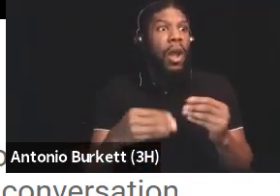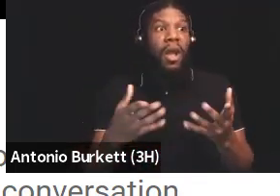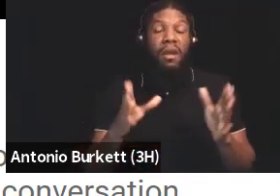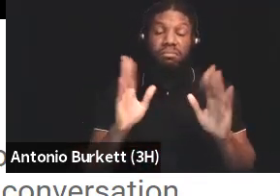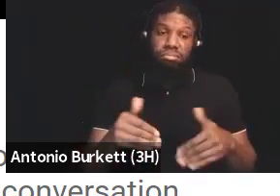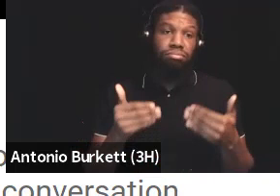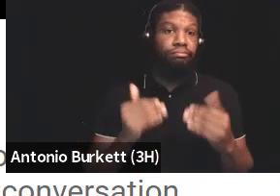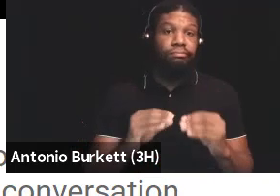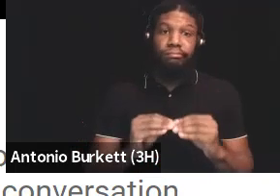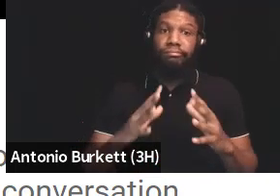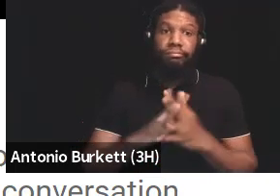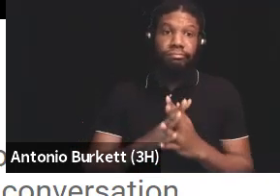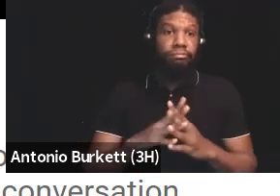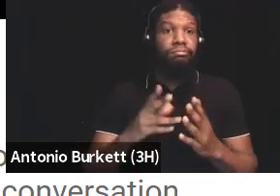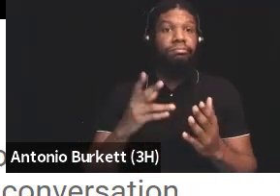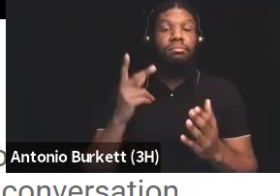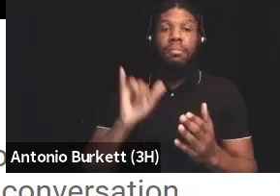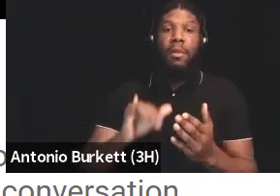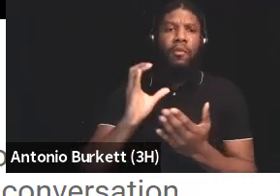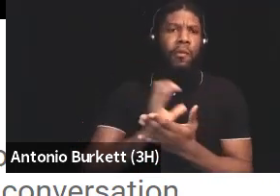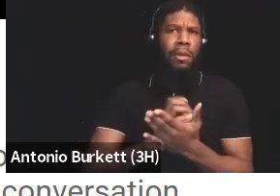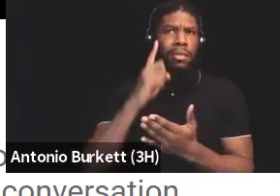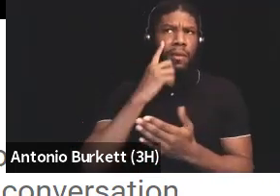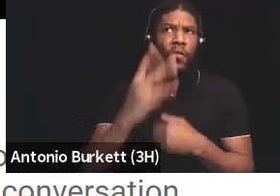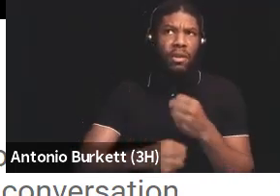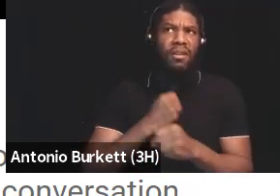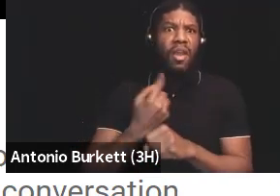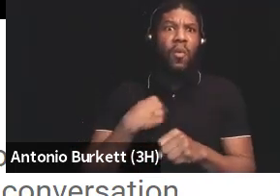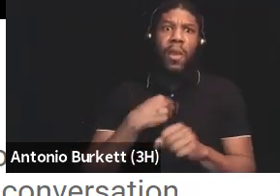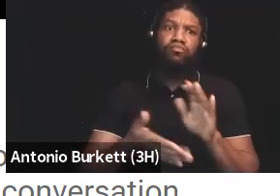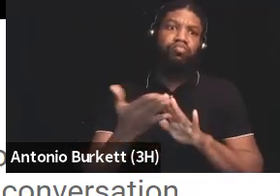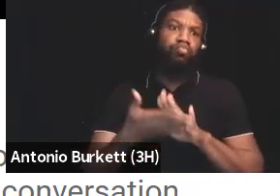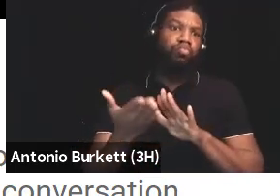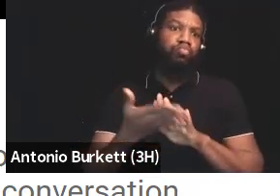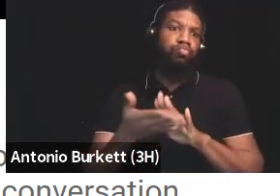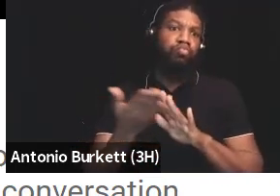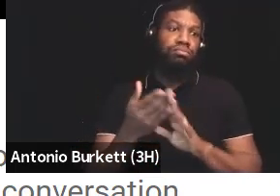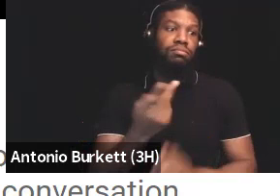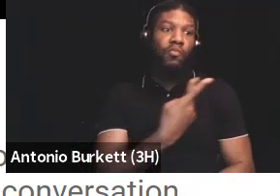four years, and that was a course that we co taught together, and I learned a tremendous